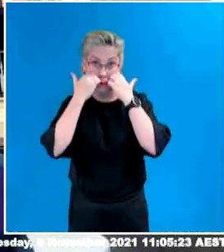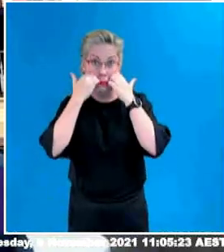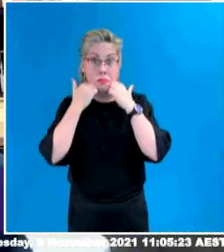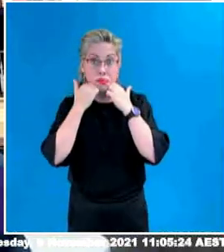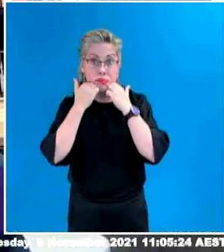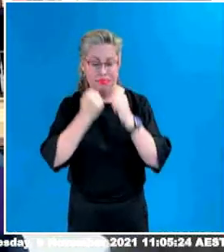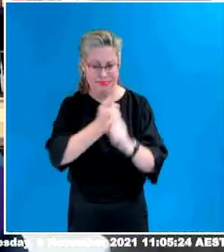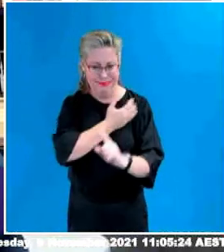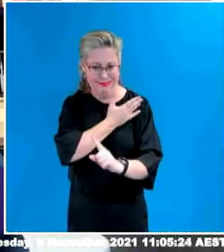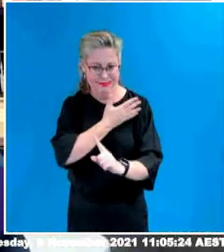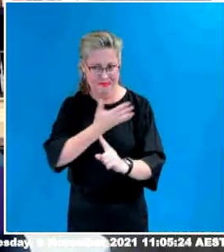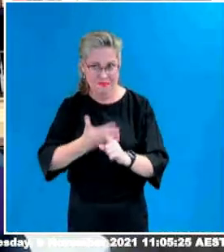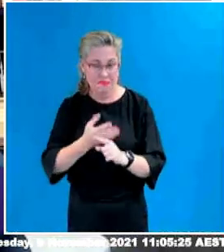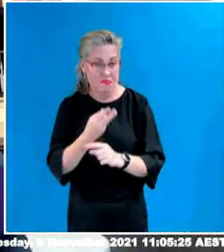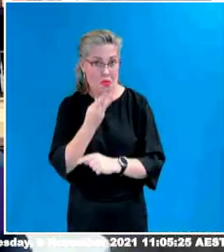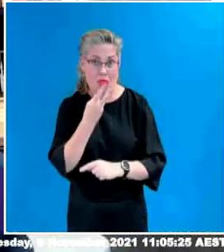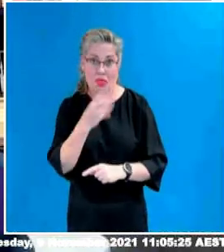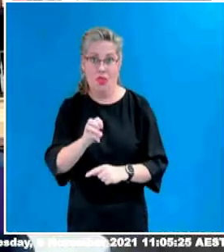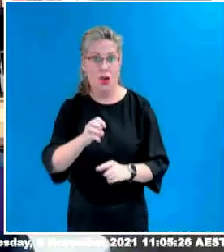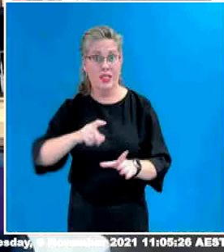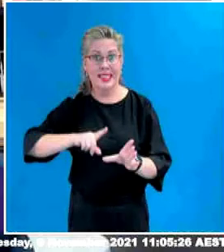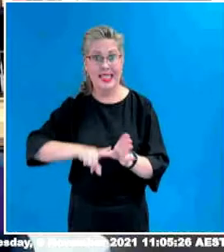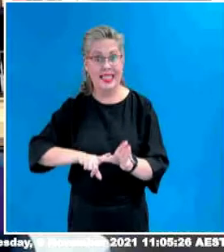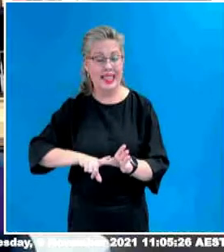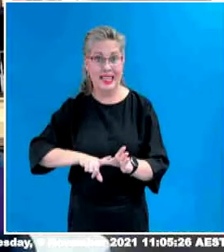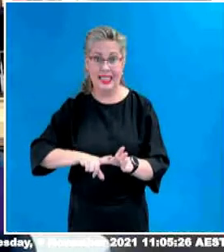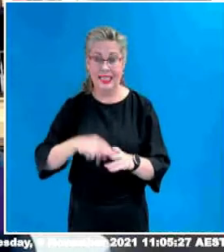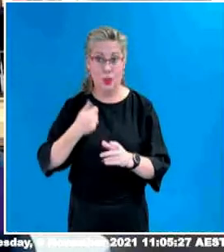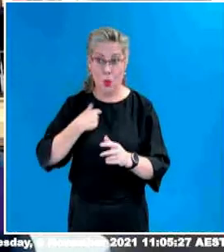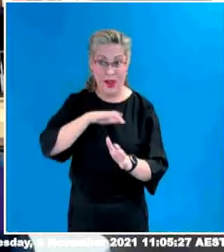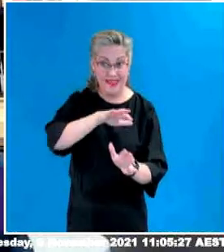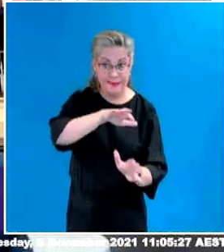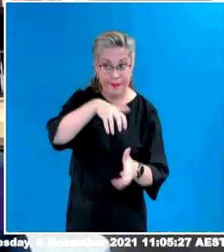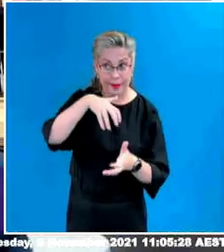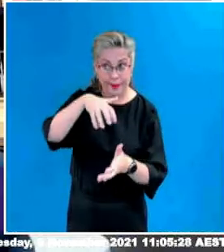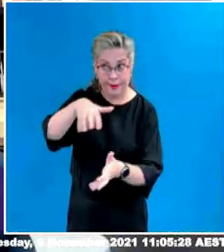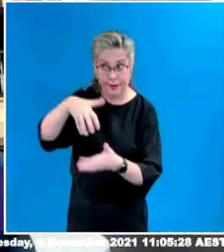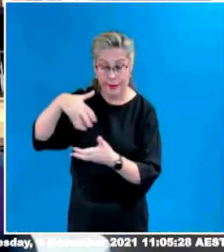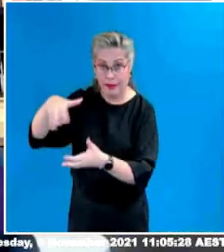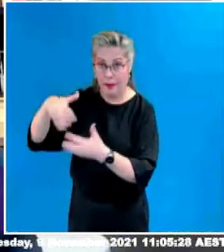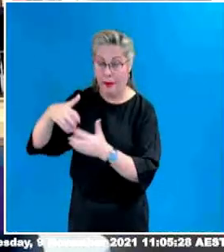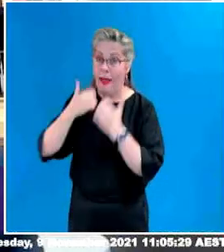been a concerted effort to gather evidence of abuses by corporations,